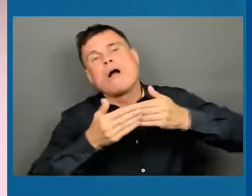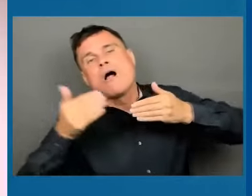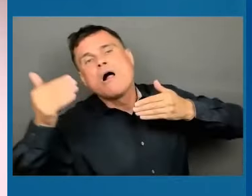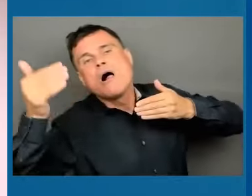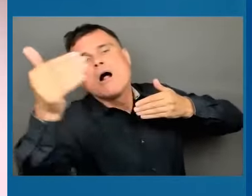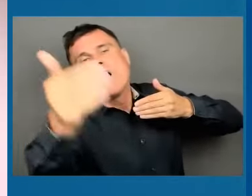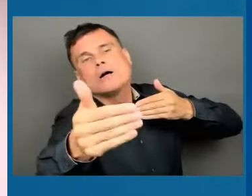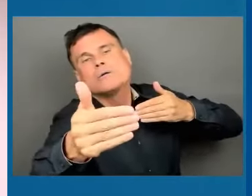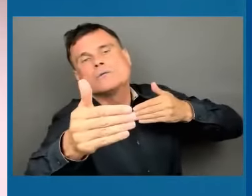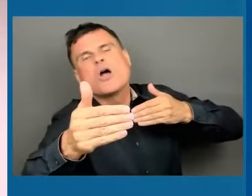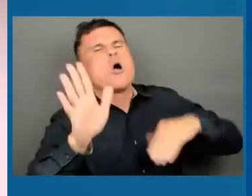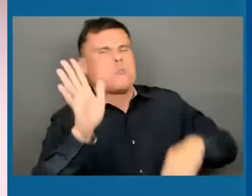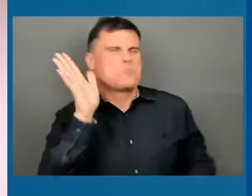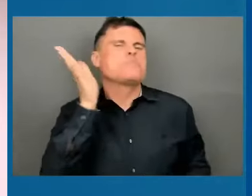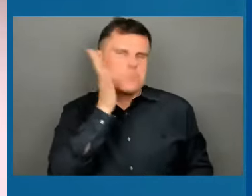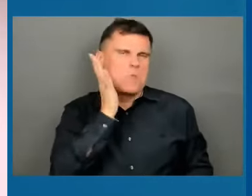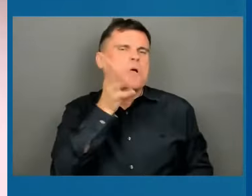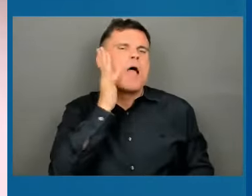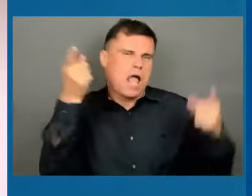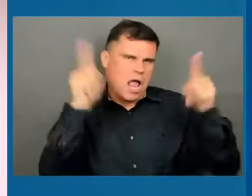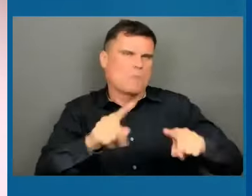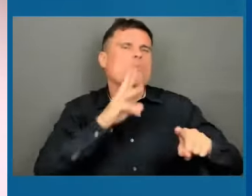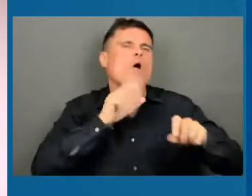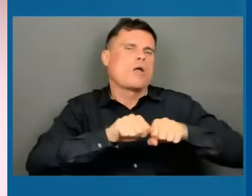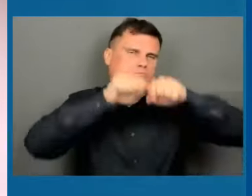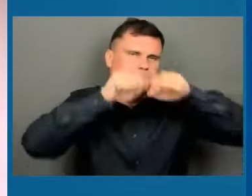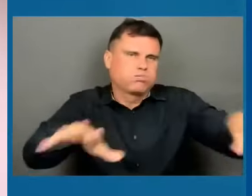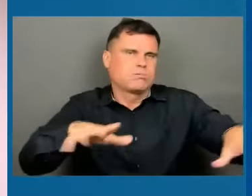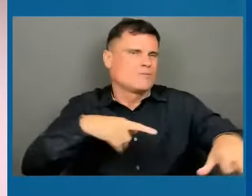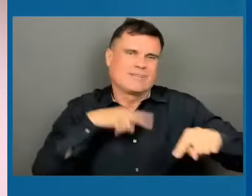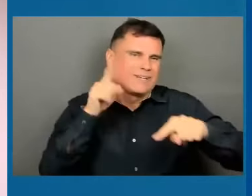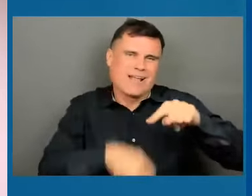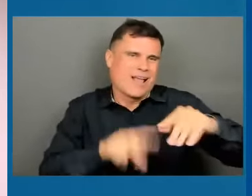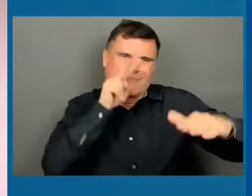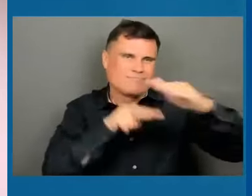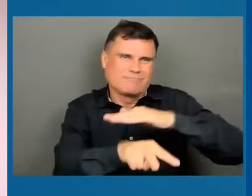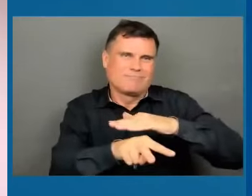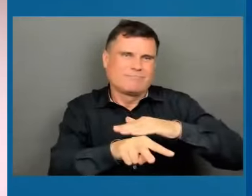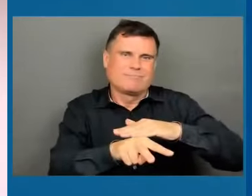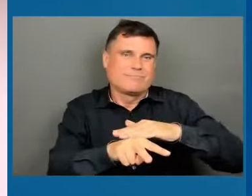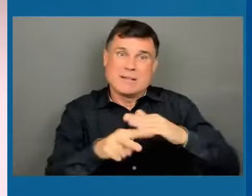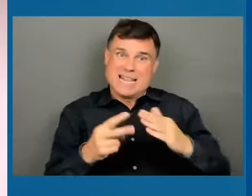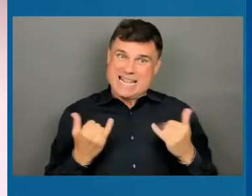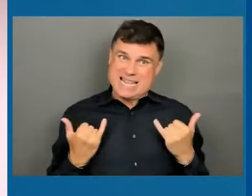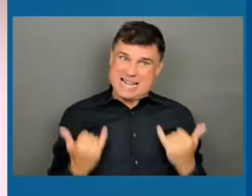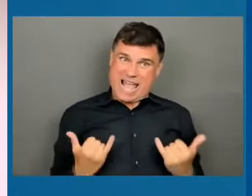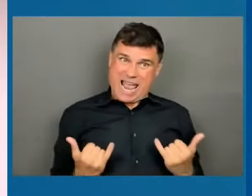that kind of risk factor. So we're into that day by day, week